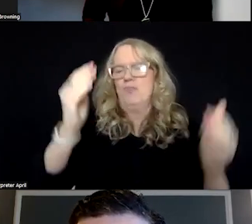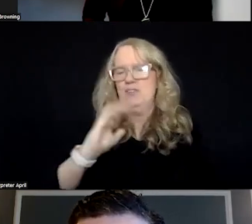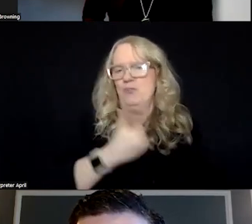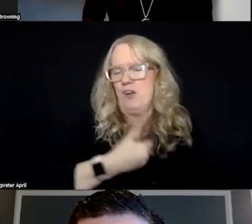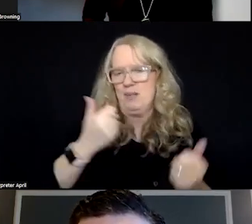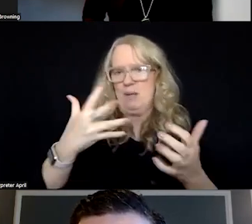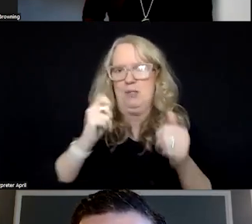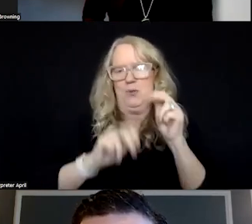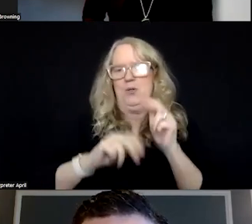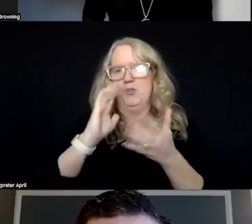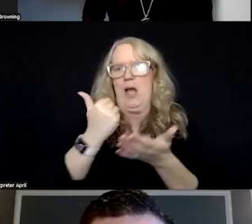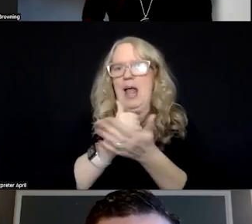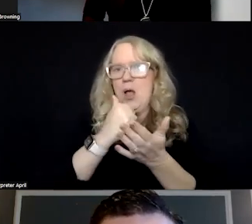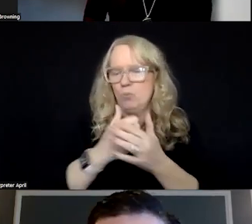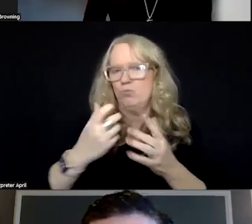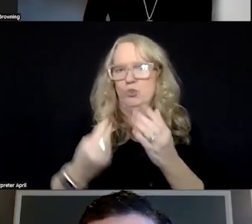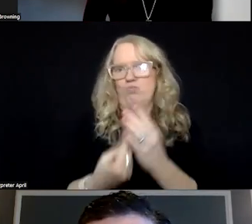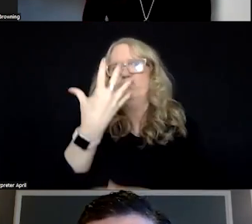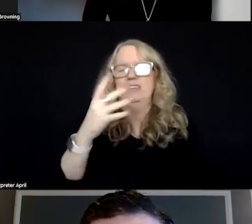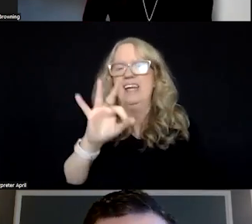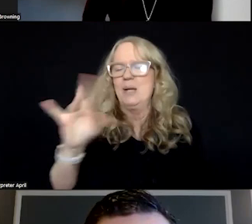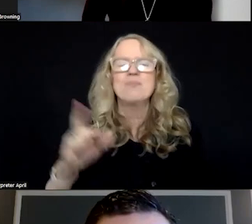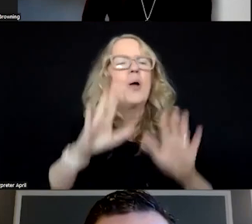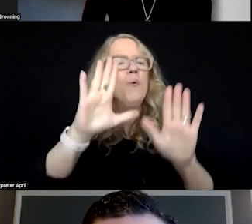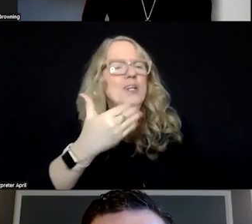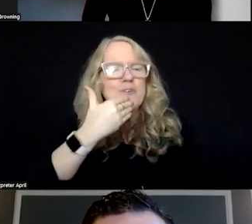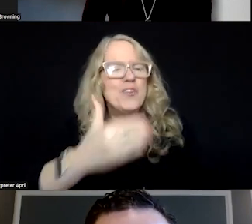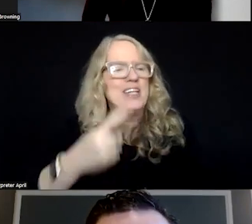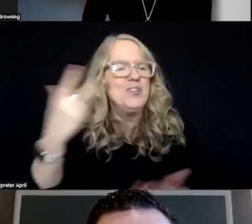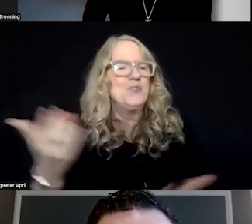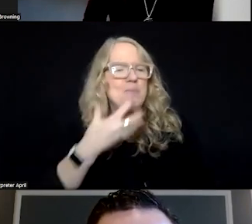BUILD OUT 988. THANK YOU. WONDERFUL. THANK YOU FOR BEING IN THE HOT SEAT. HERE IN THE